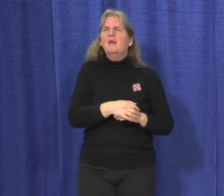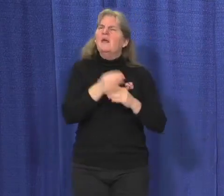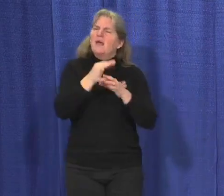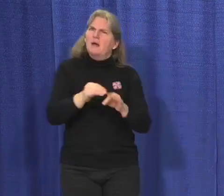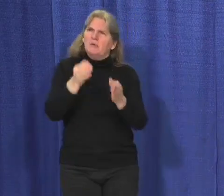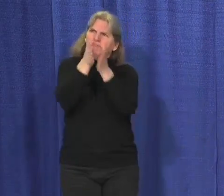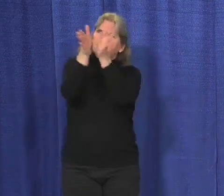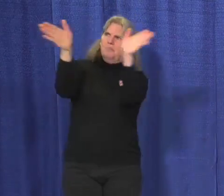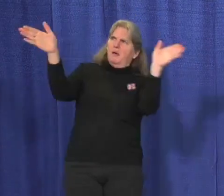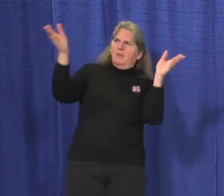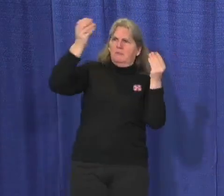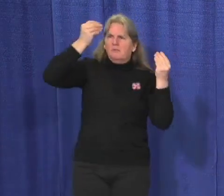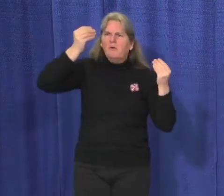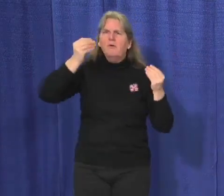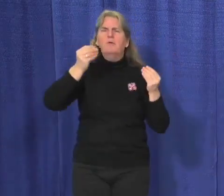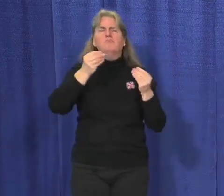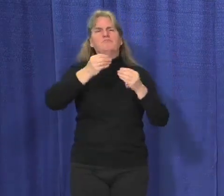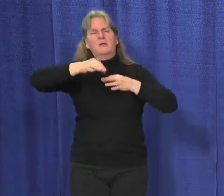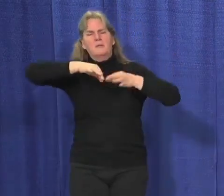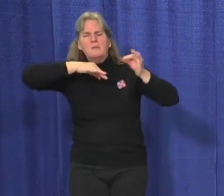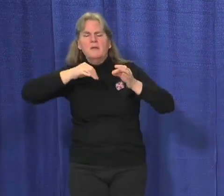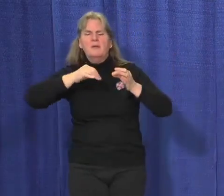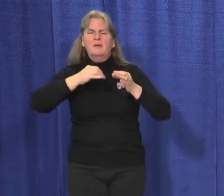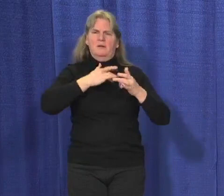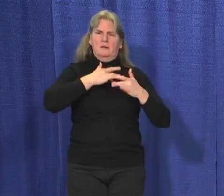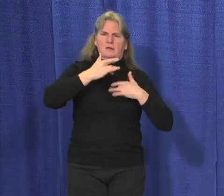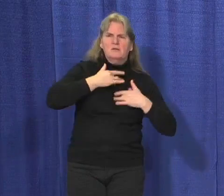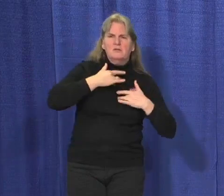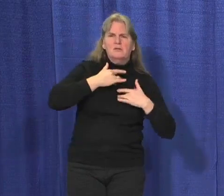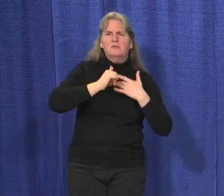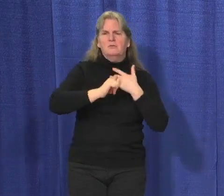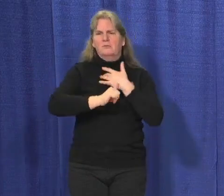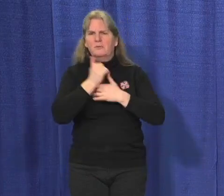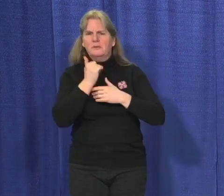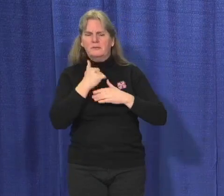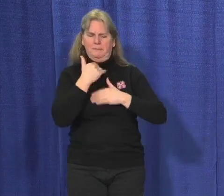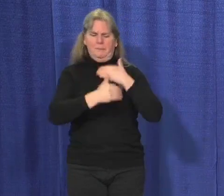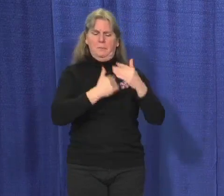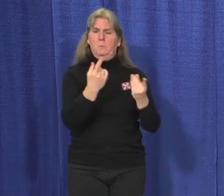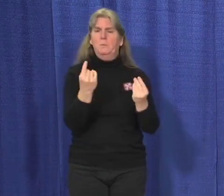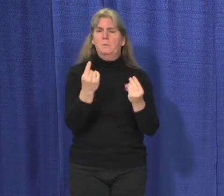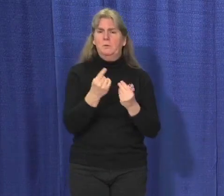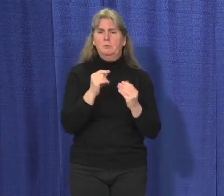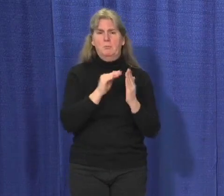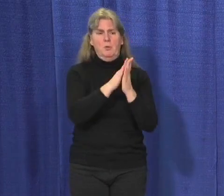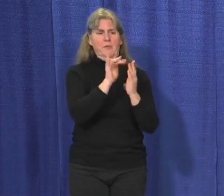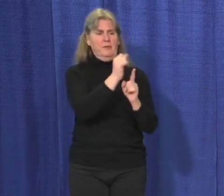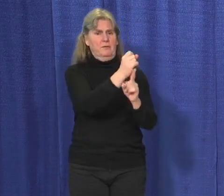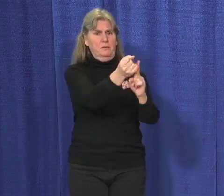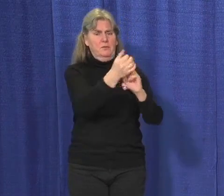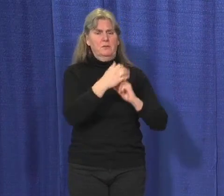the public know of the risk, our concerns and the actions we took.